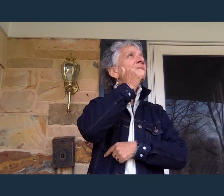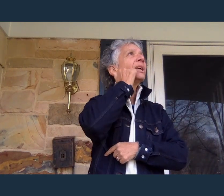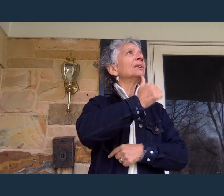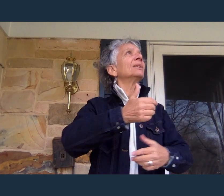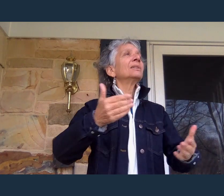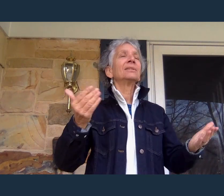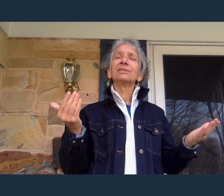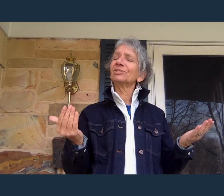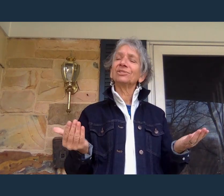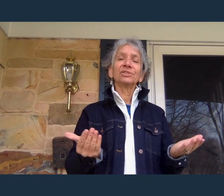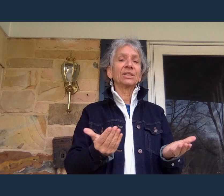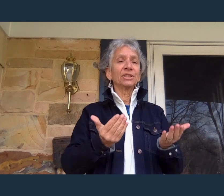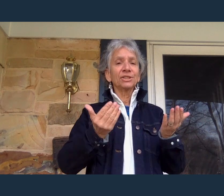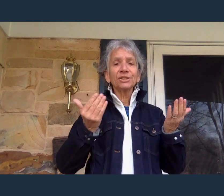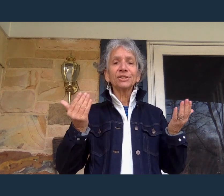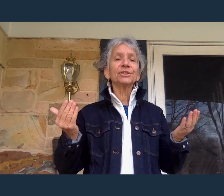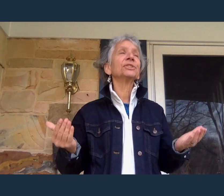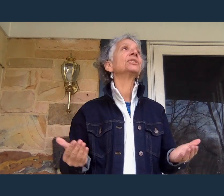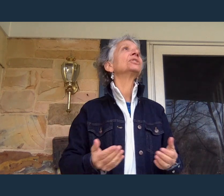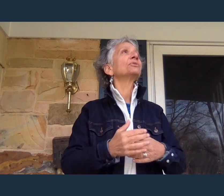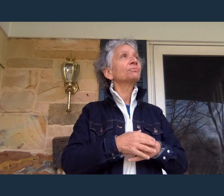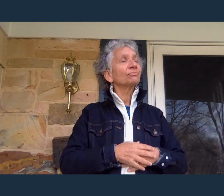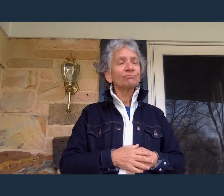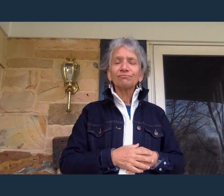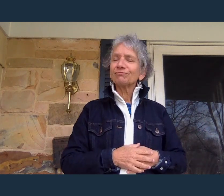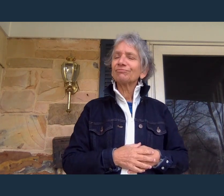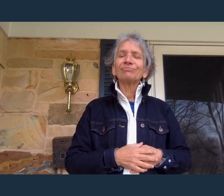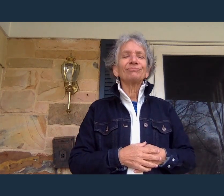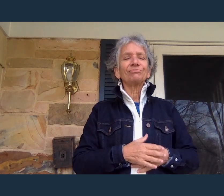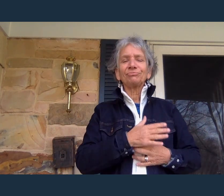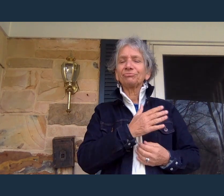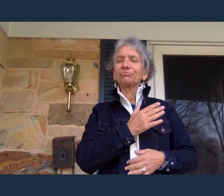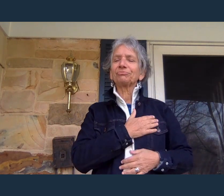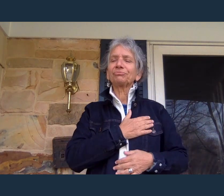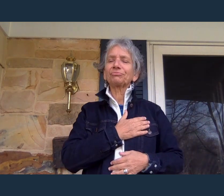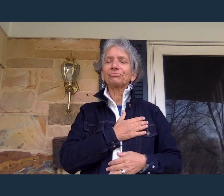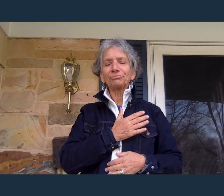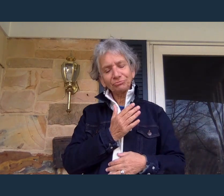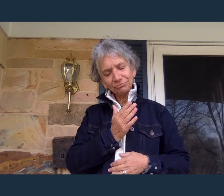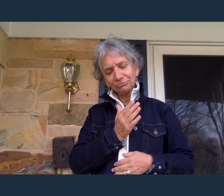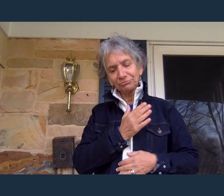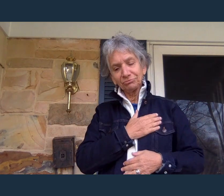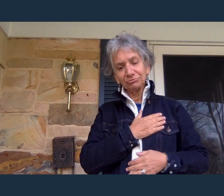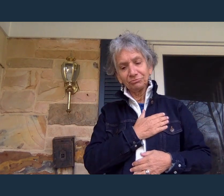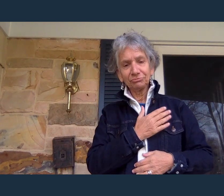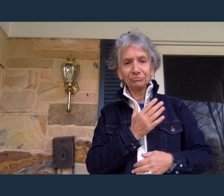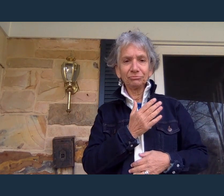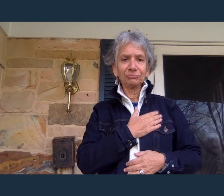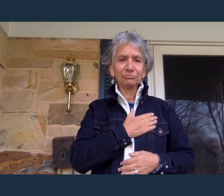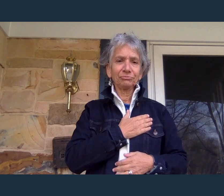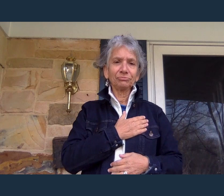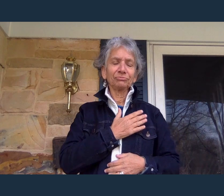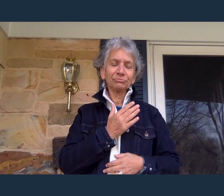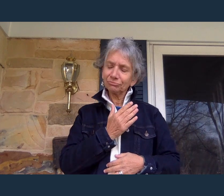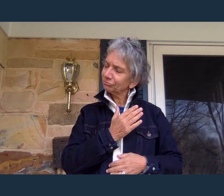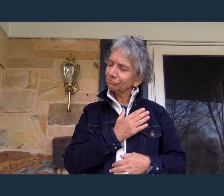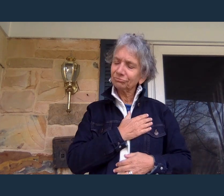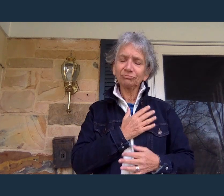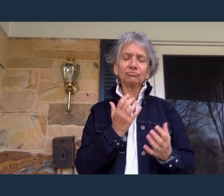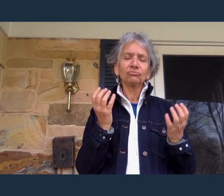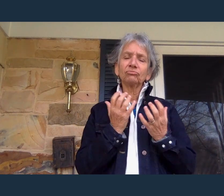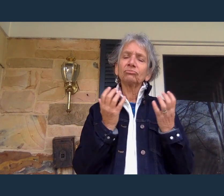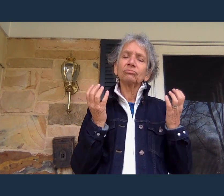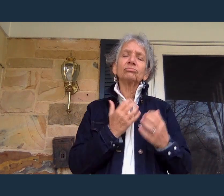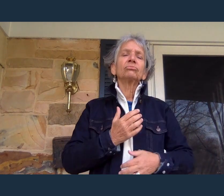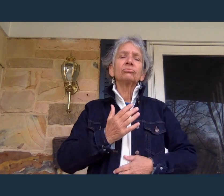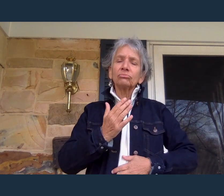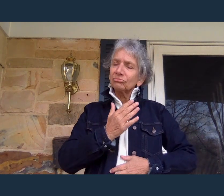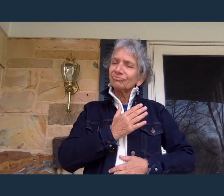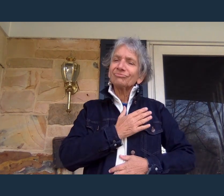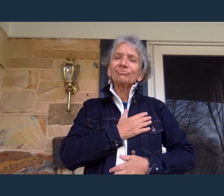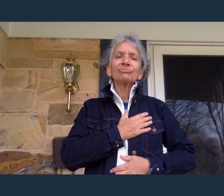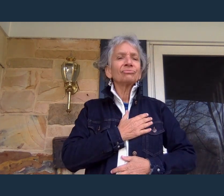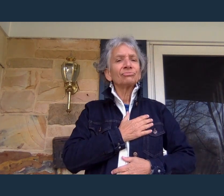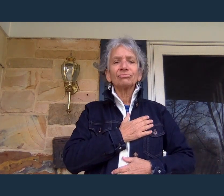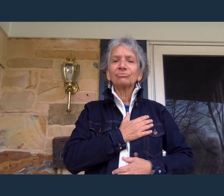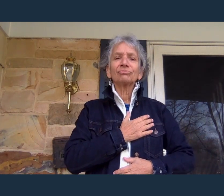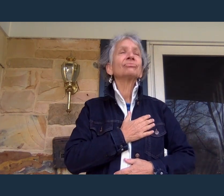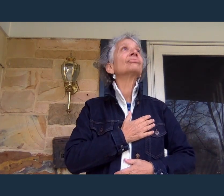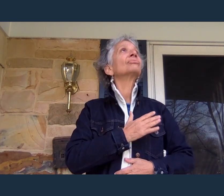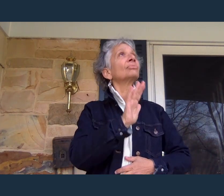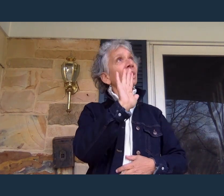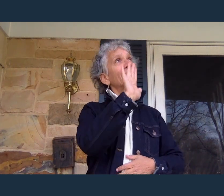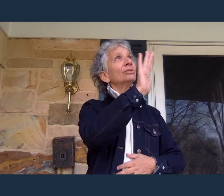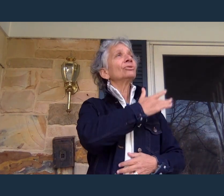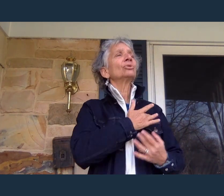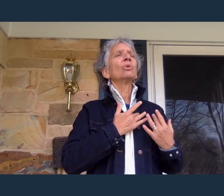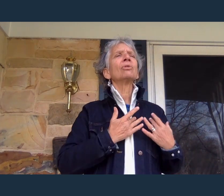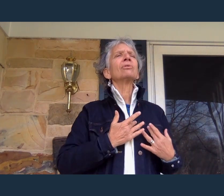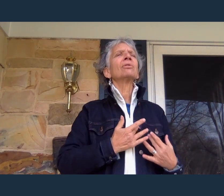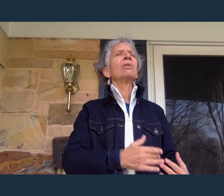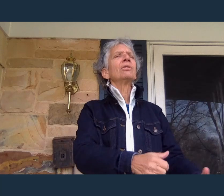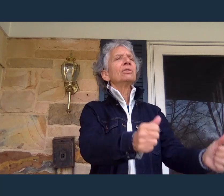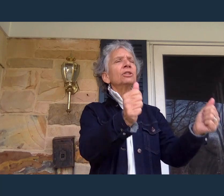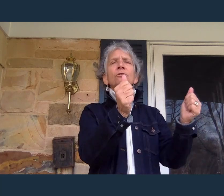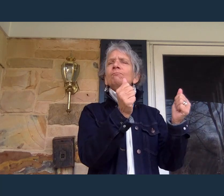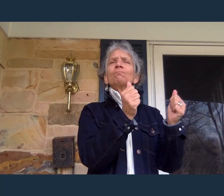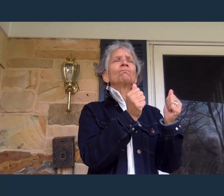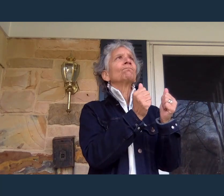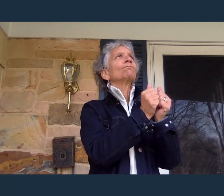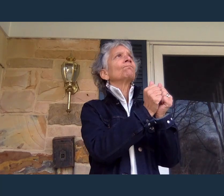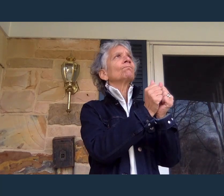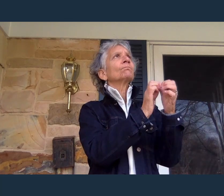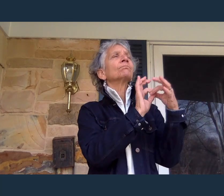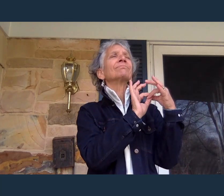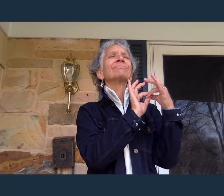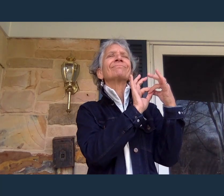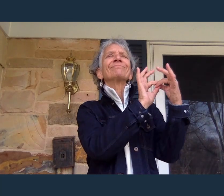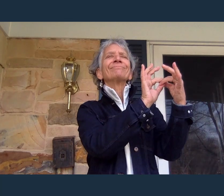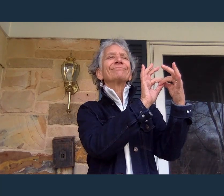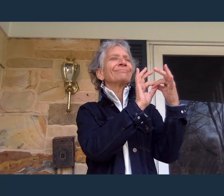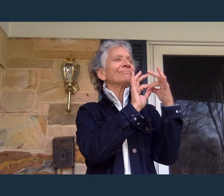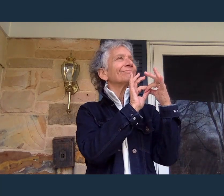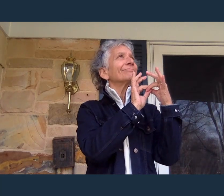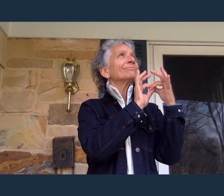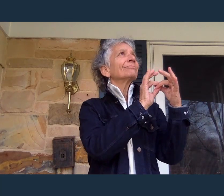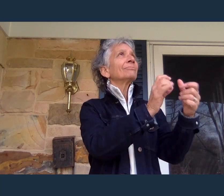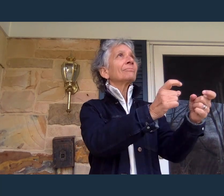Oh Oh Heart of my own heart, whatever befall